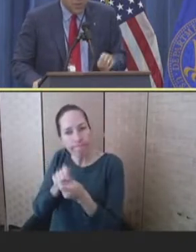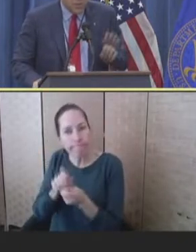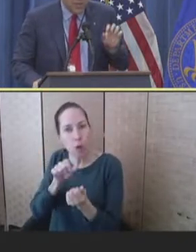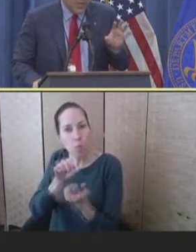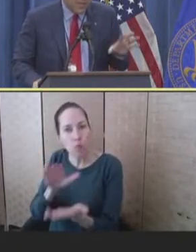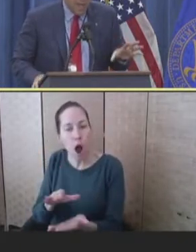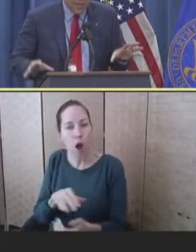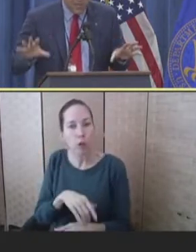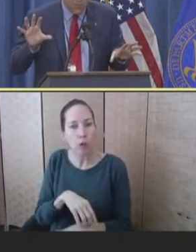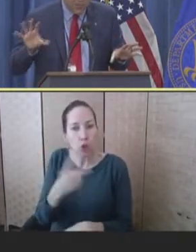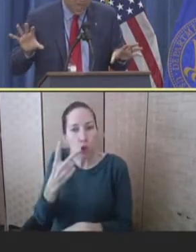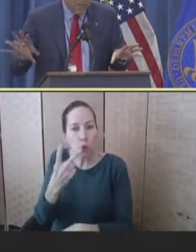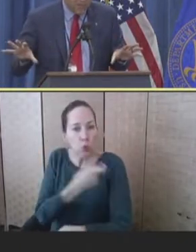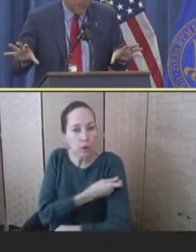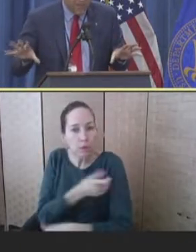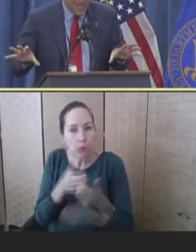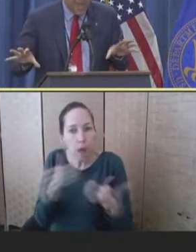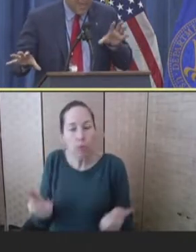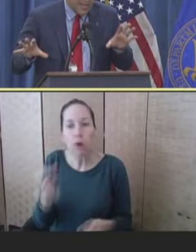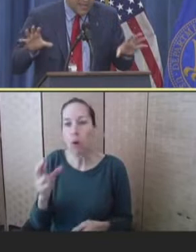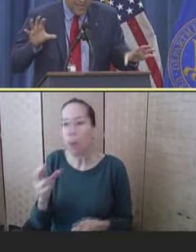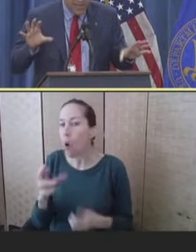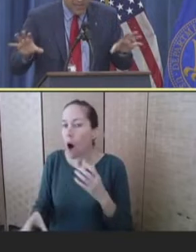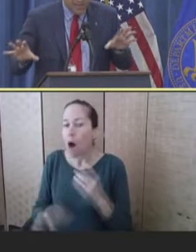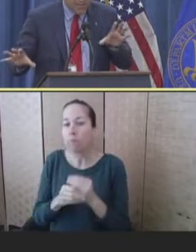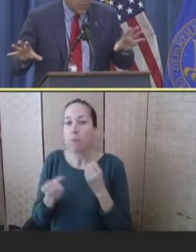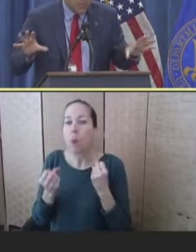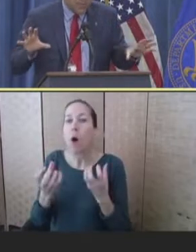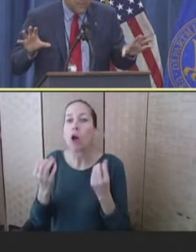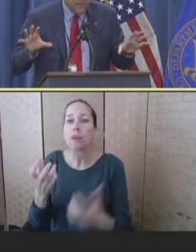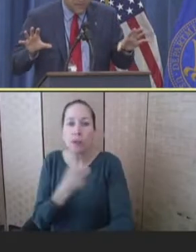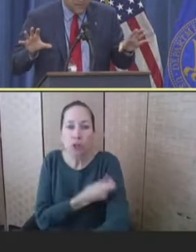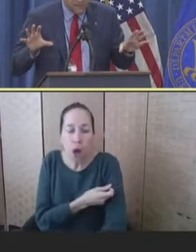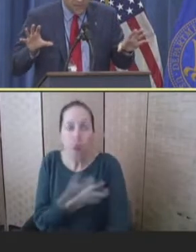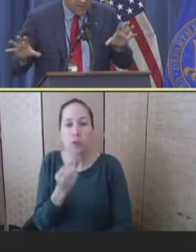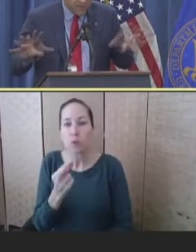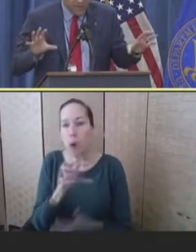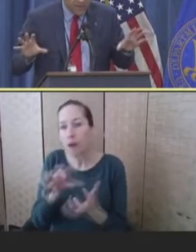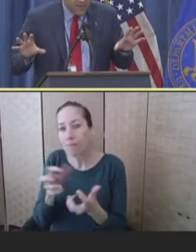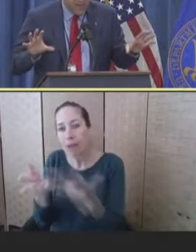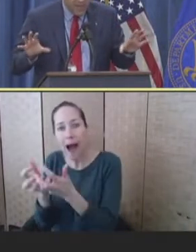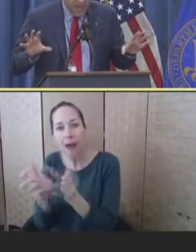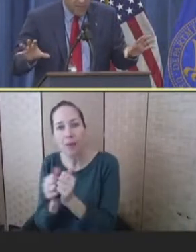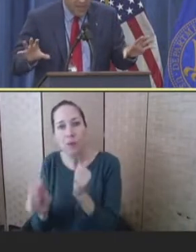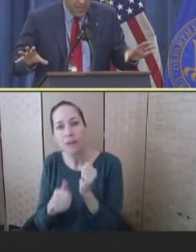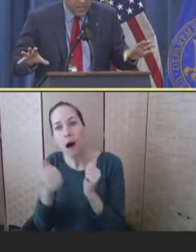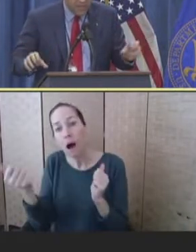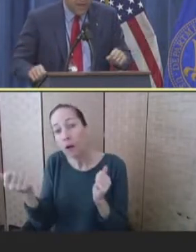Do we need to combine this with the other candidate and give doses of propiolactone different combinations of viruses?